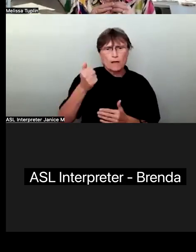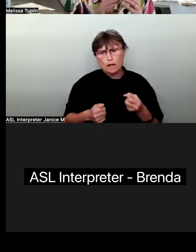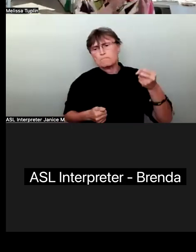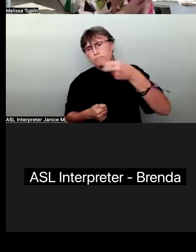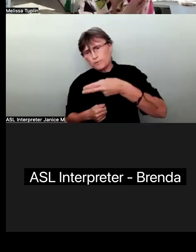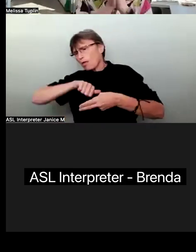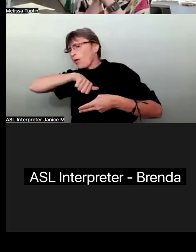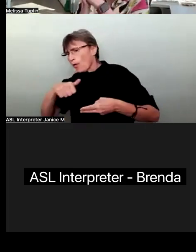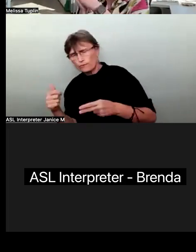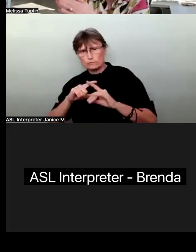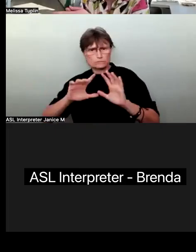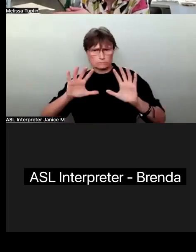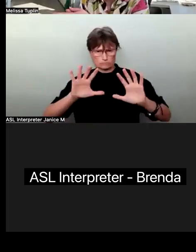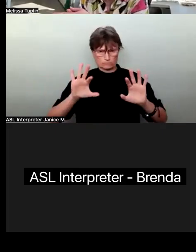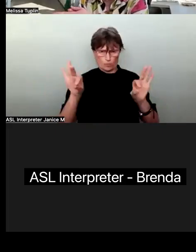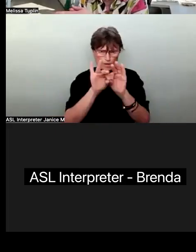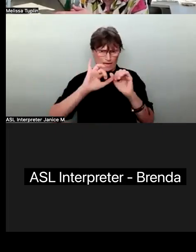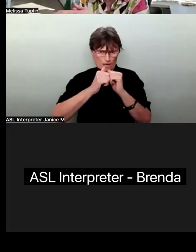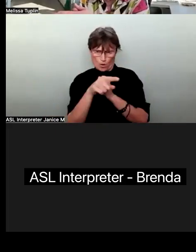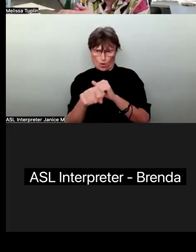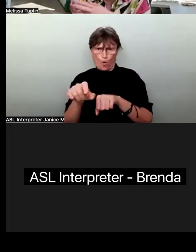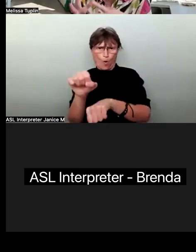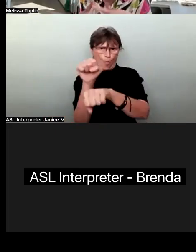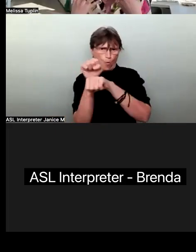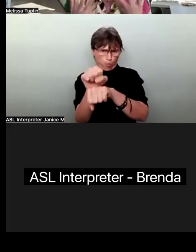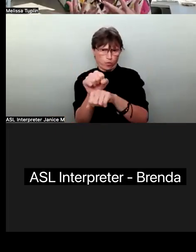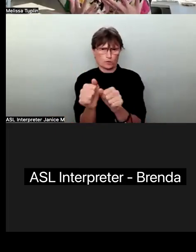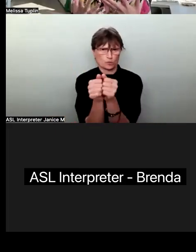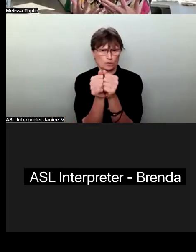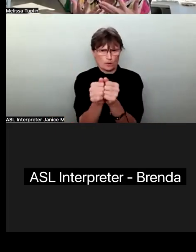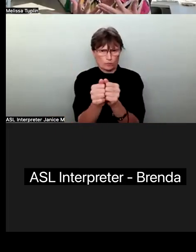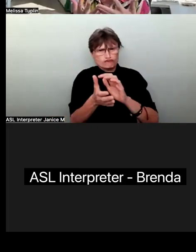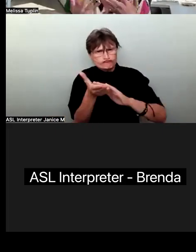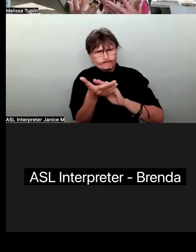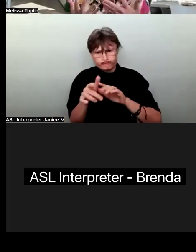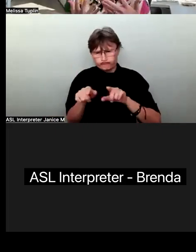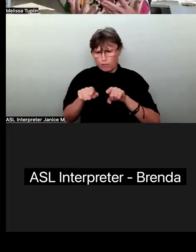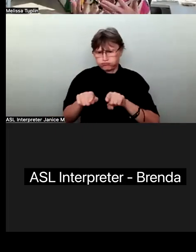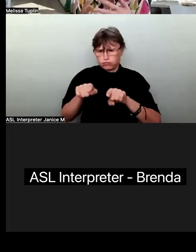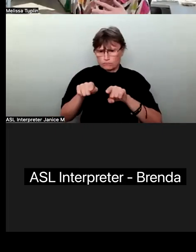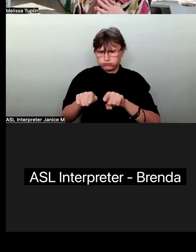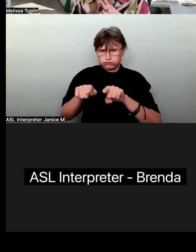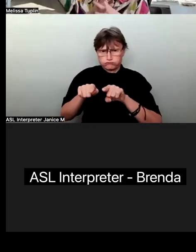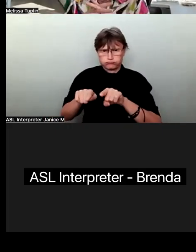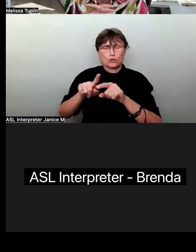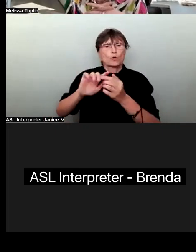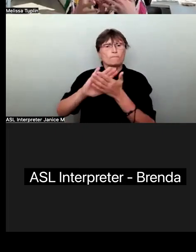they work alongside their peers in the sector, to create a solid and sustainable ecosystem.